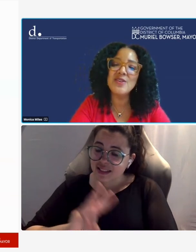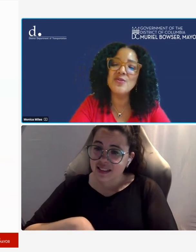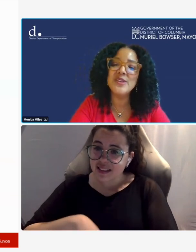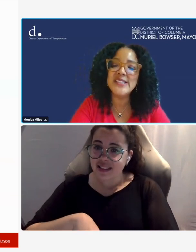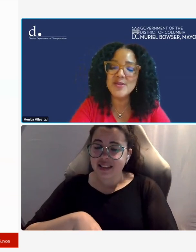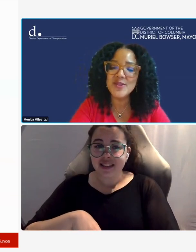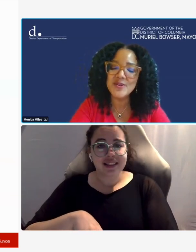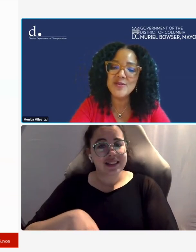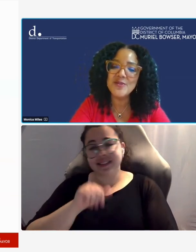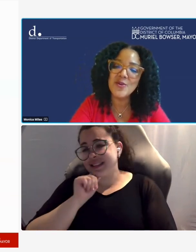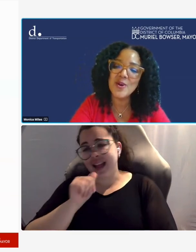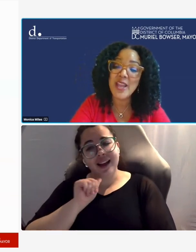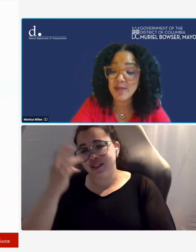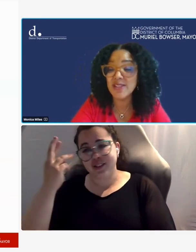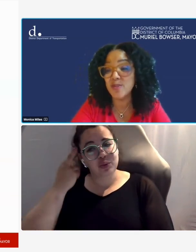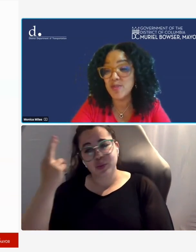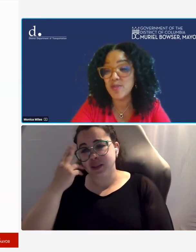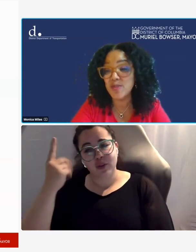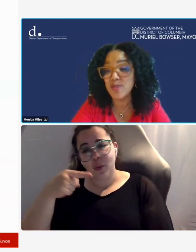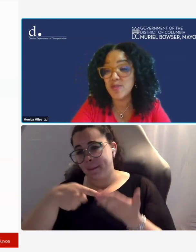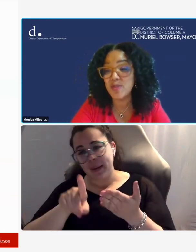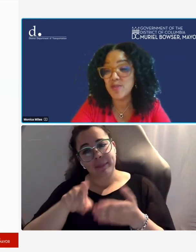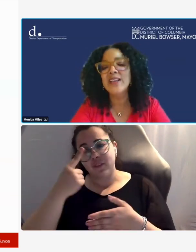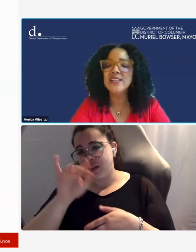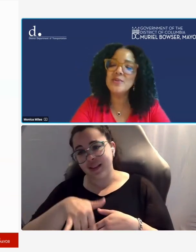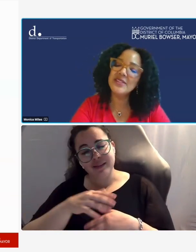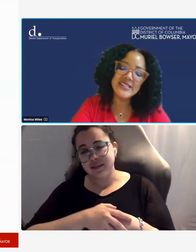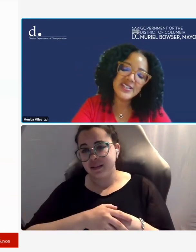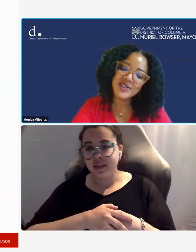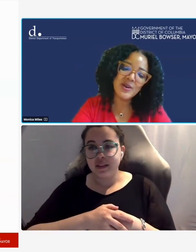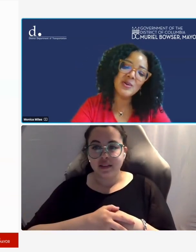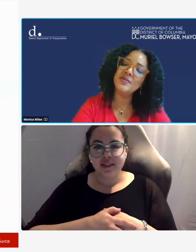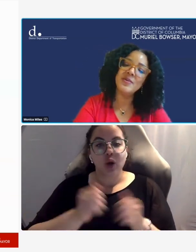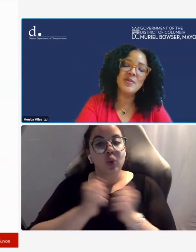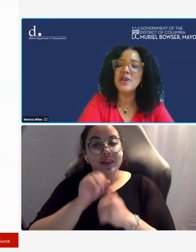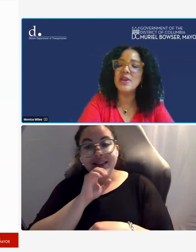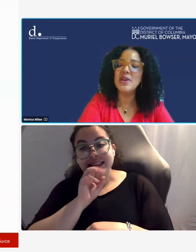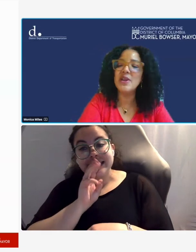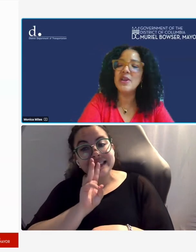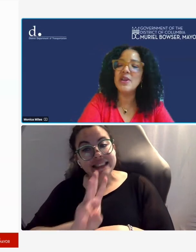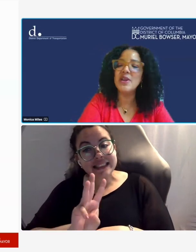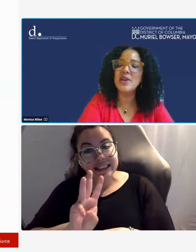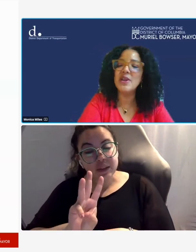reasonable for payment to be that amount so with the six-year-old everybody automatically agreed to